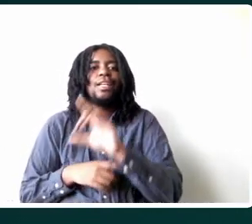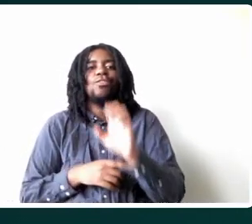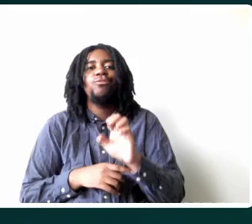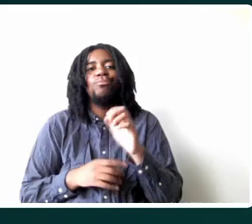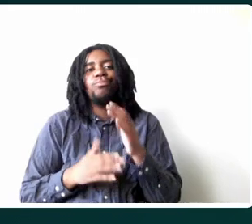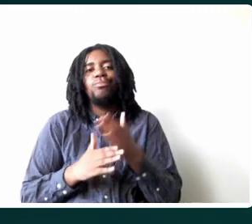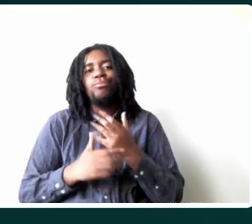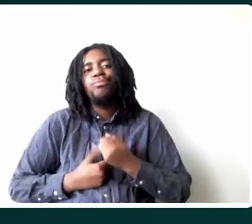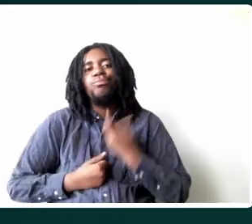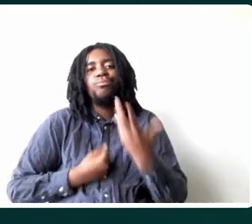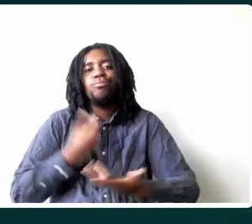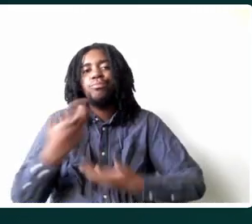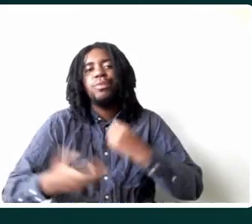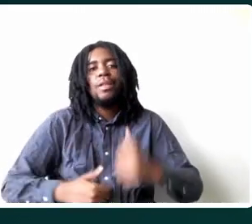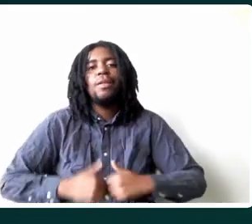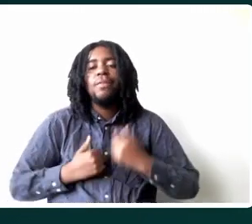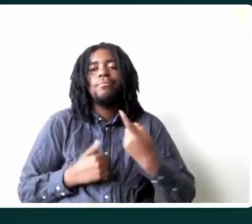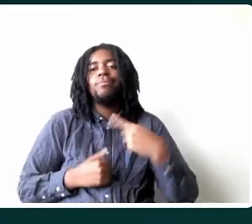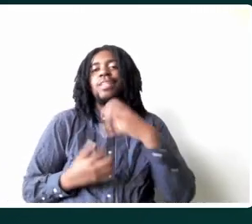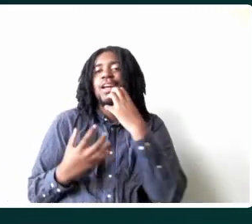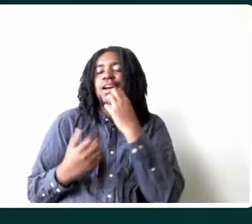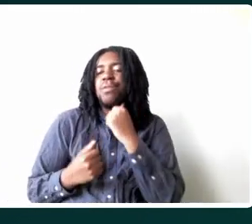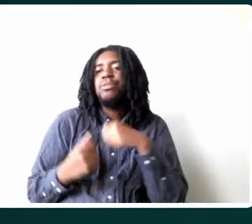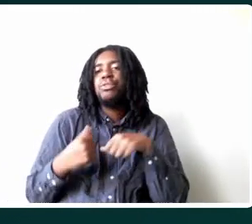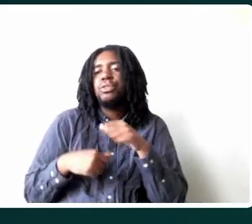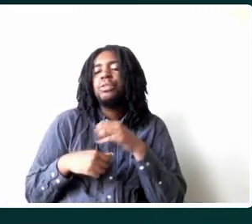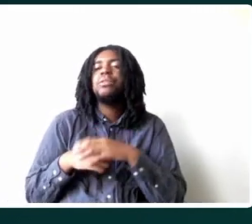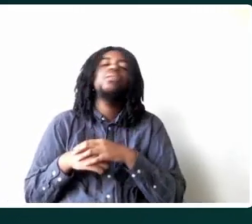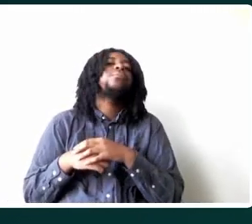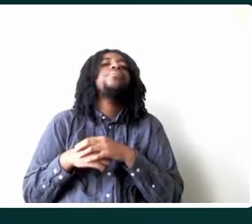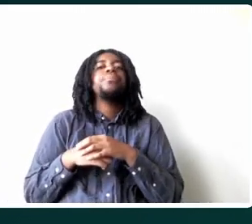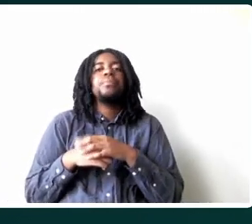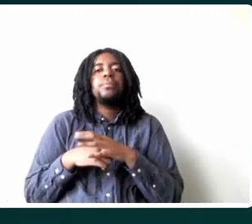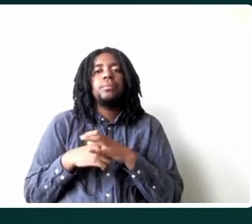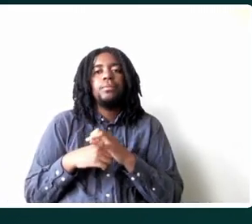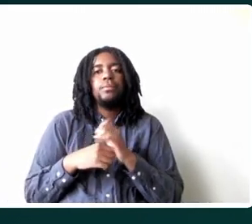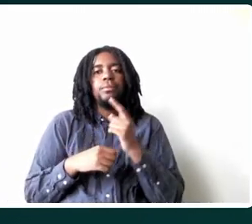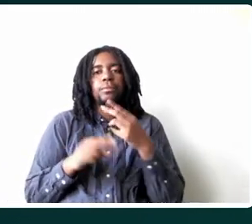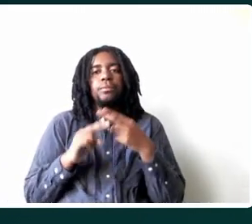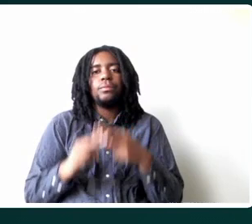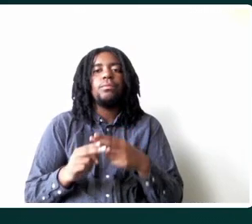And this led to an element of what I call critical civic empathy. In a lot of my work,